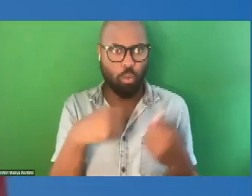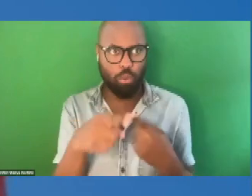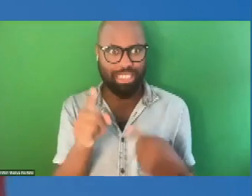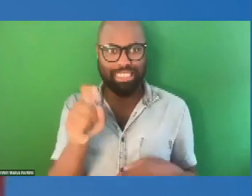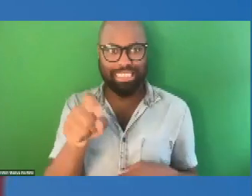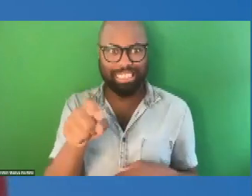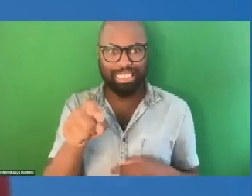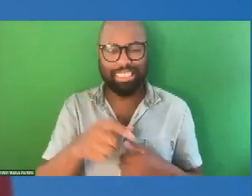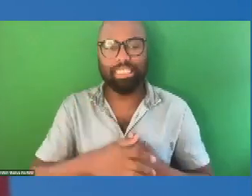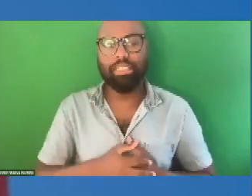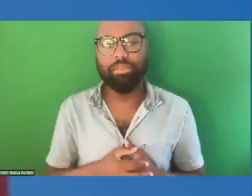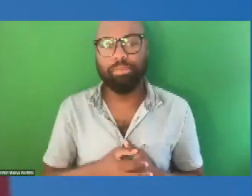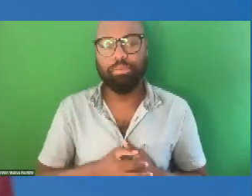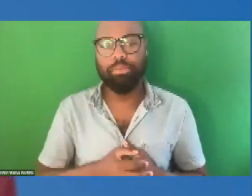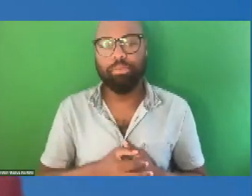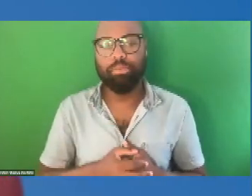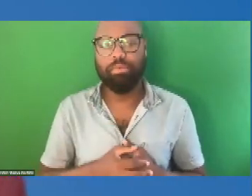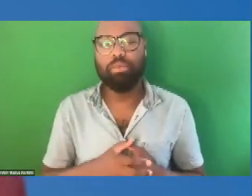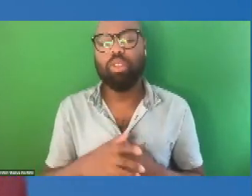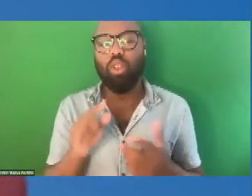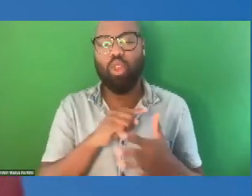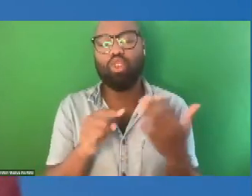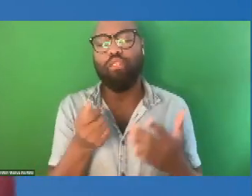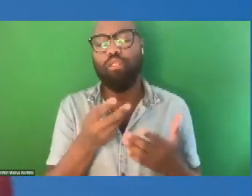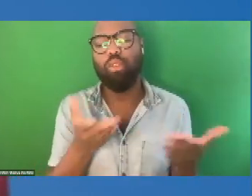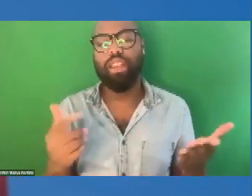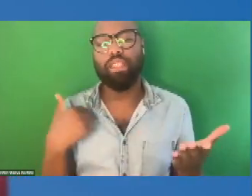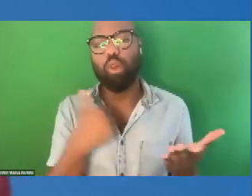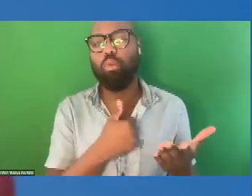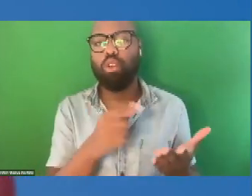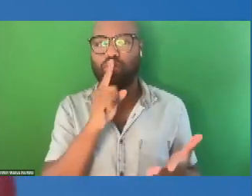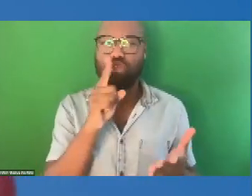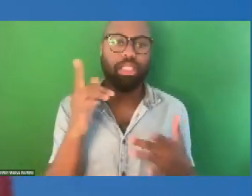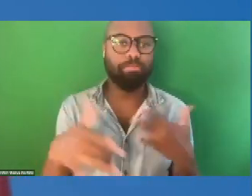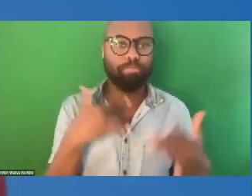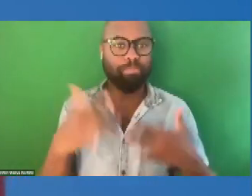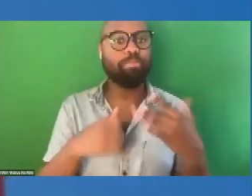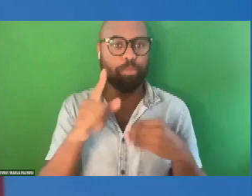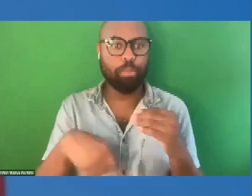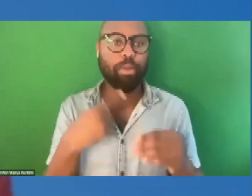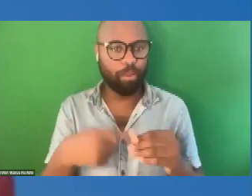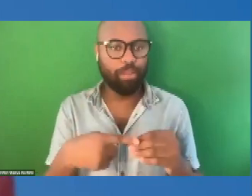Those are a couple of things that we're really excited about on the policy upfront